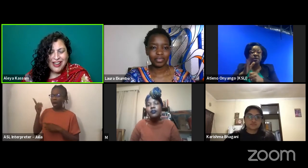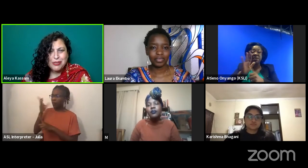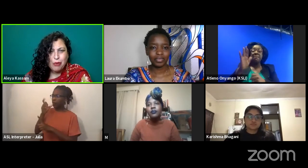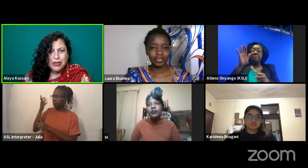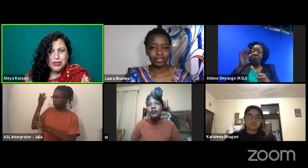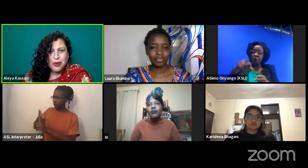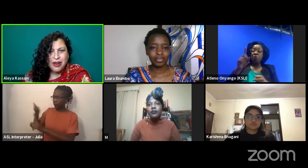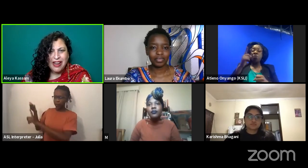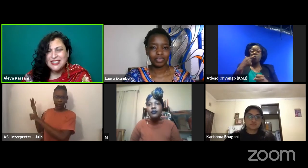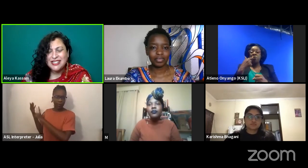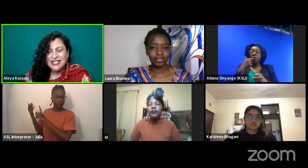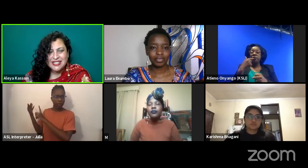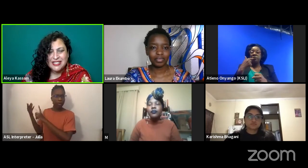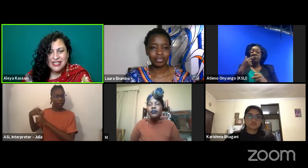It was a moment where, and still is,